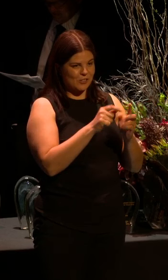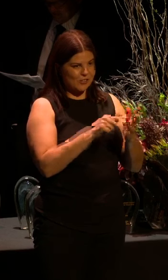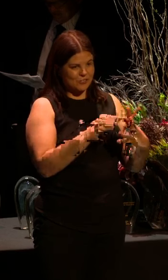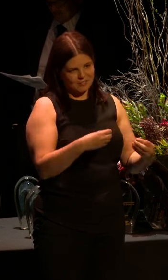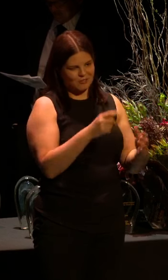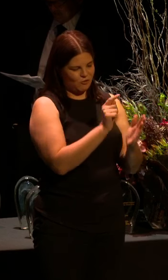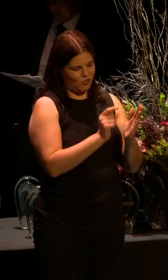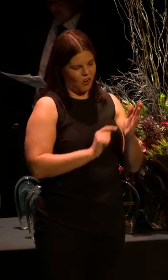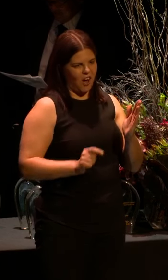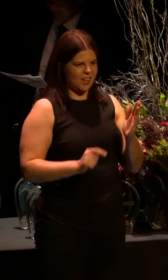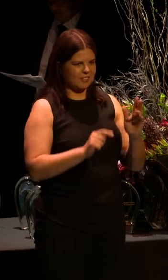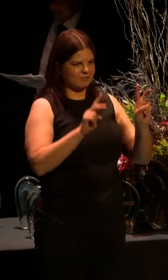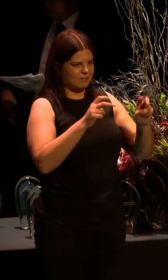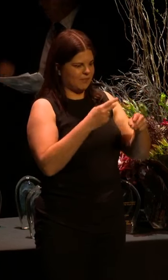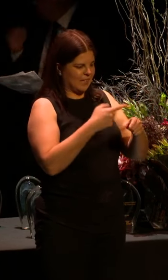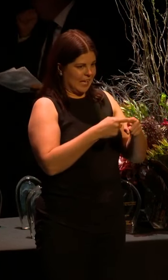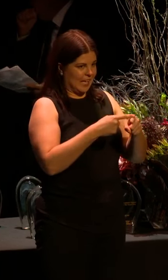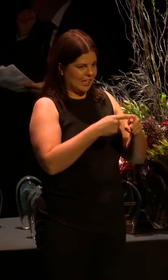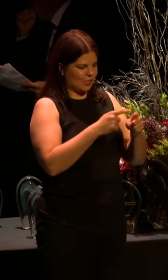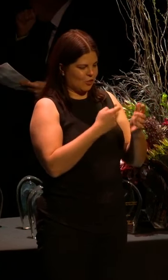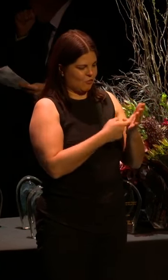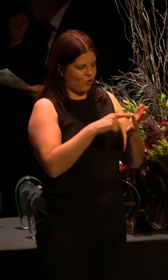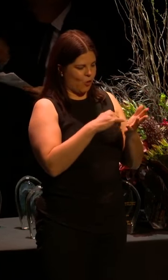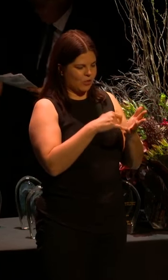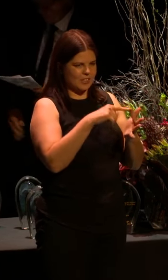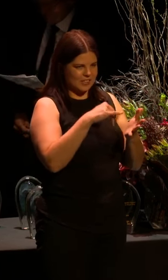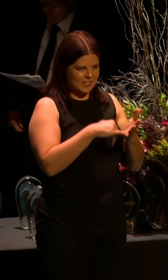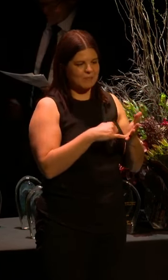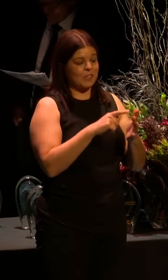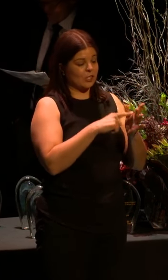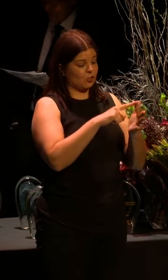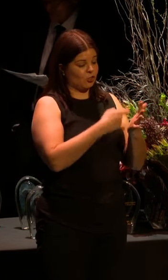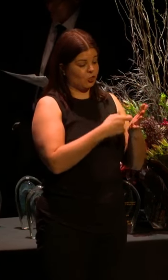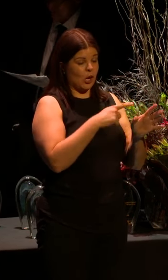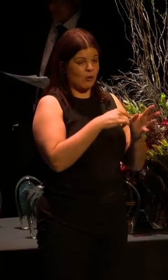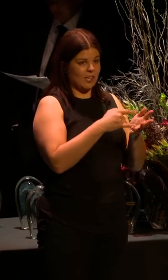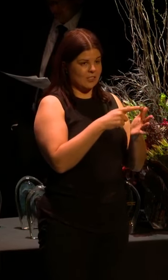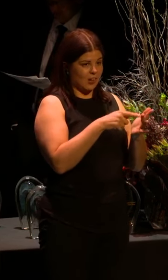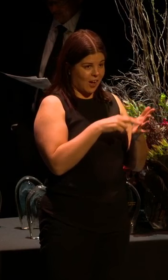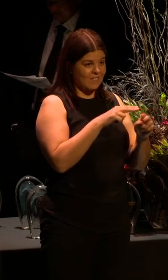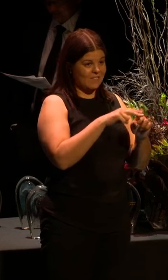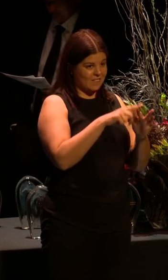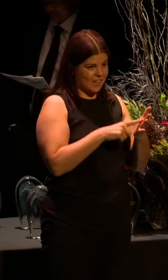Jerry Seinfeld wrote Halloween. Kevin Rudd wrote a book about the adventures of